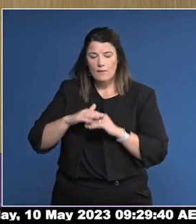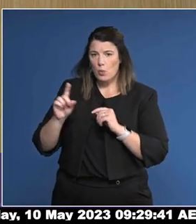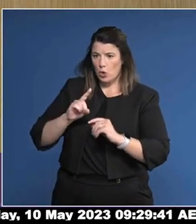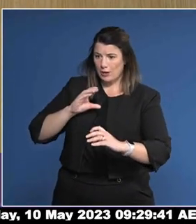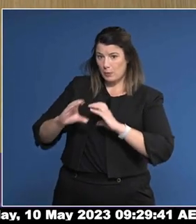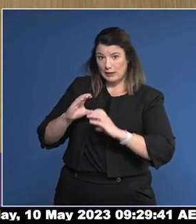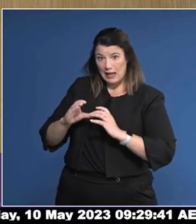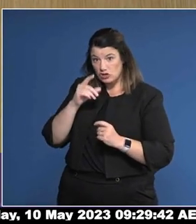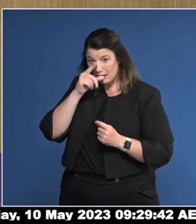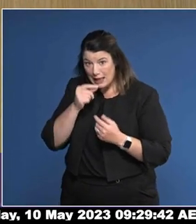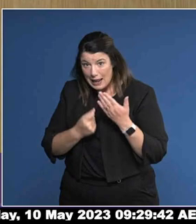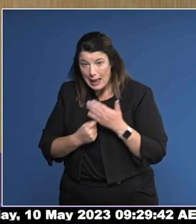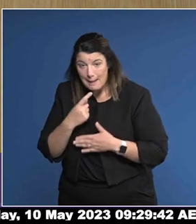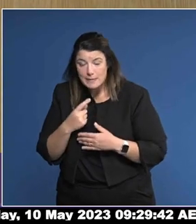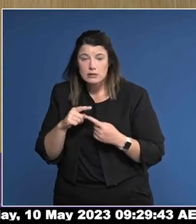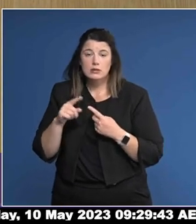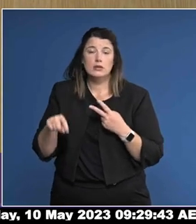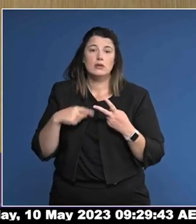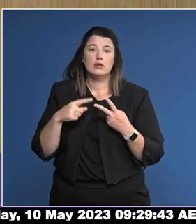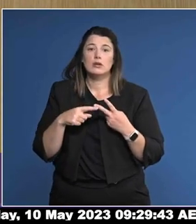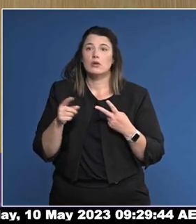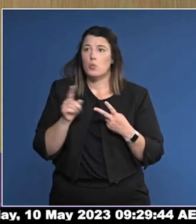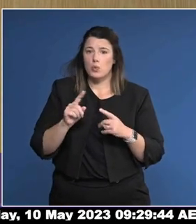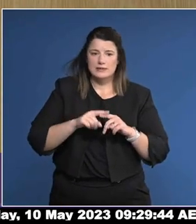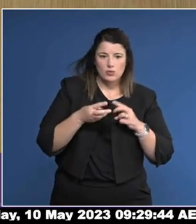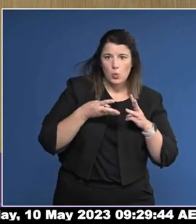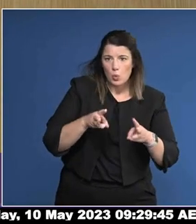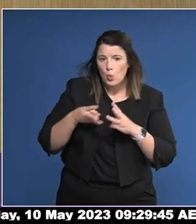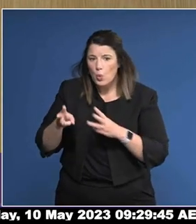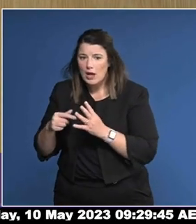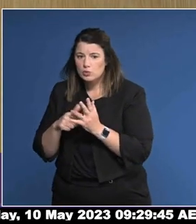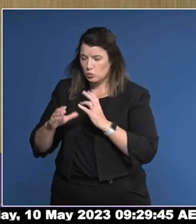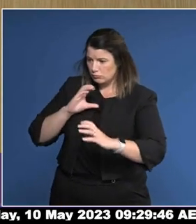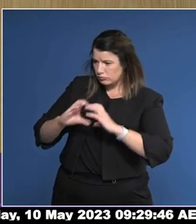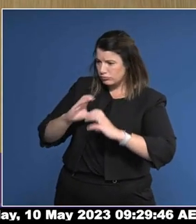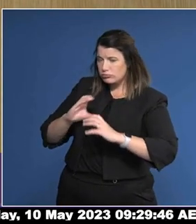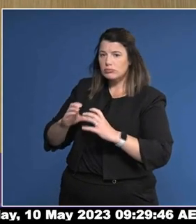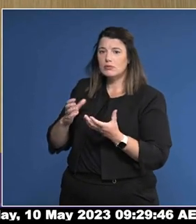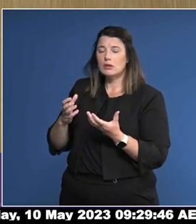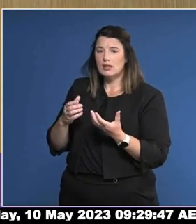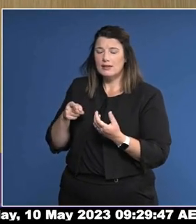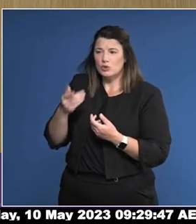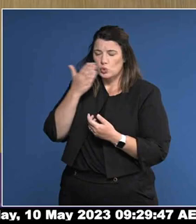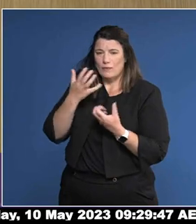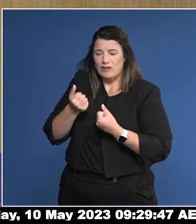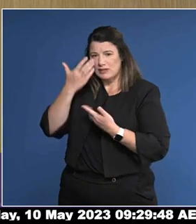possible with them, what methods were possible to use. So, that should have - And why didn't that happen?